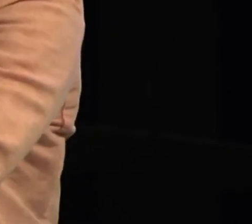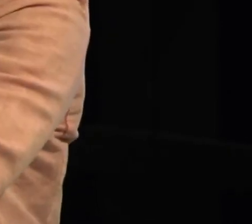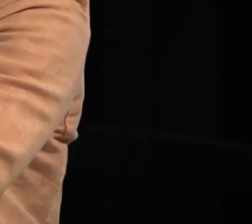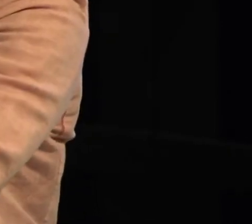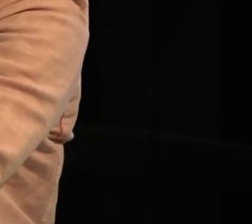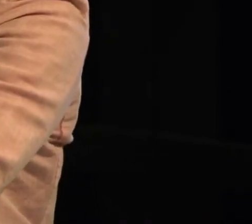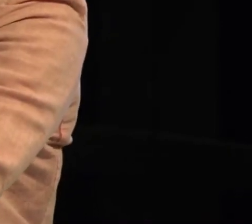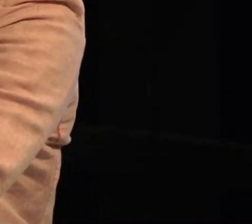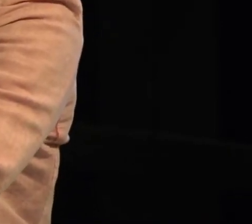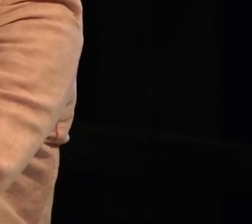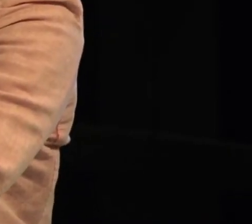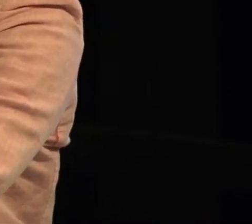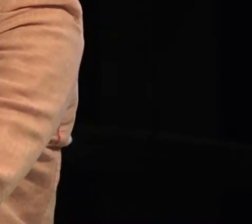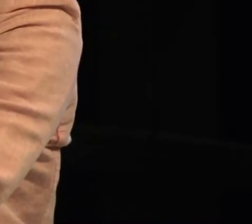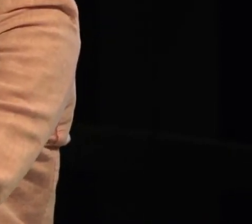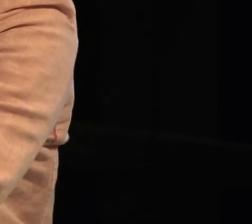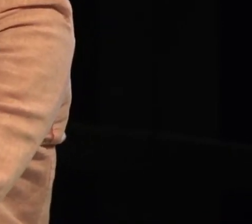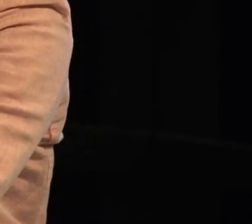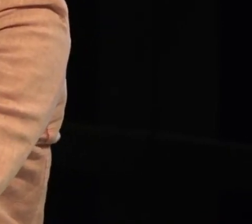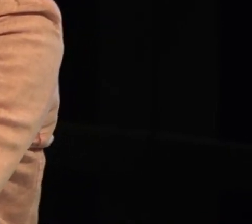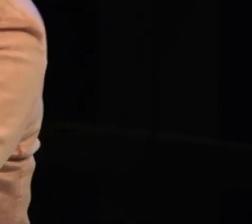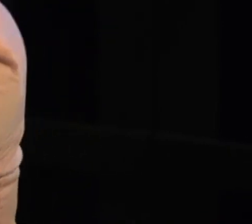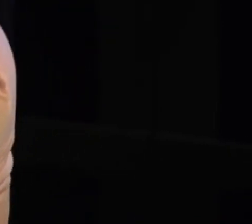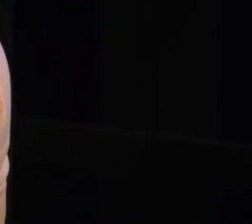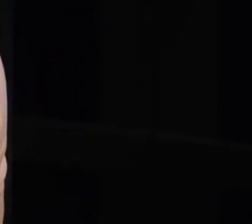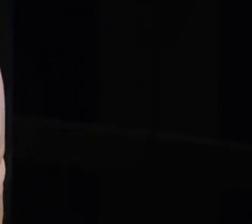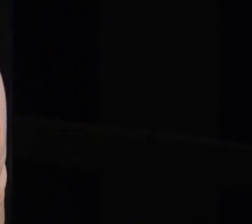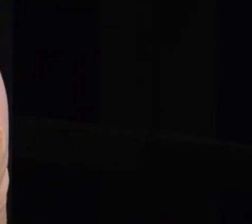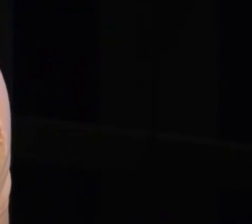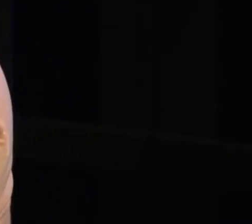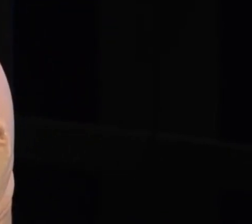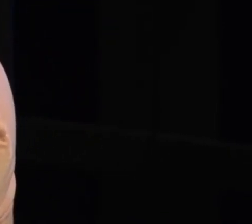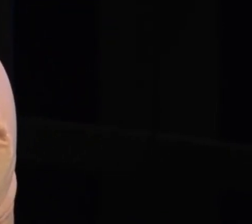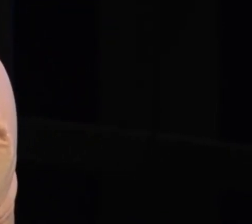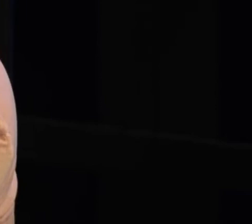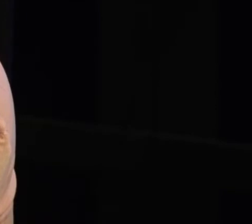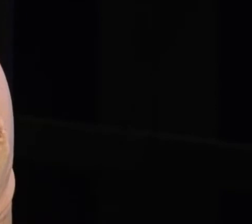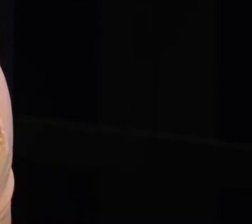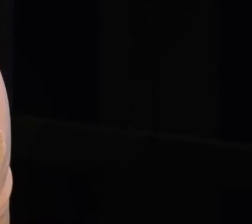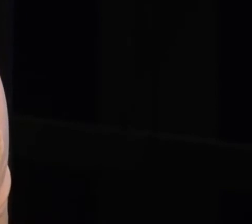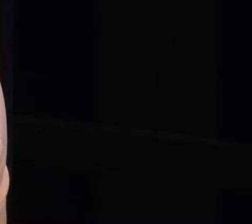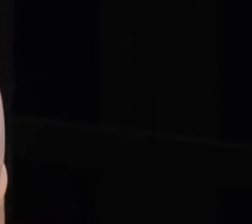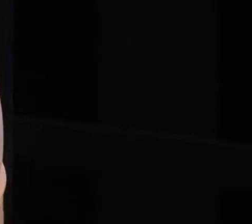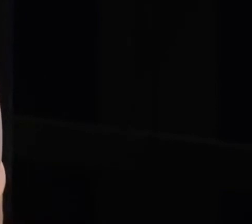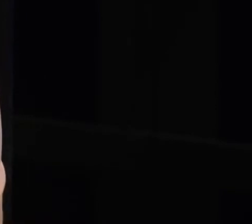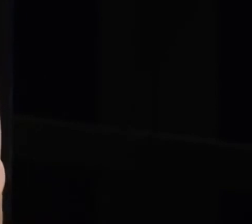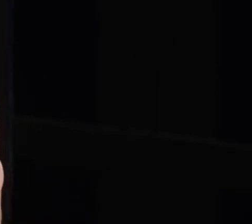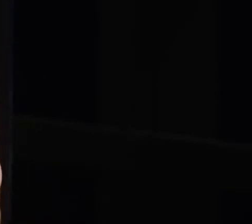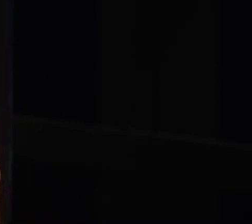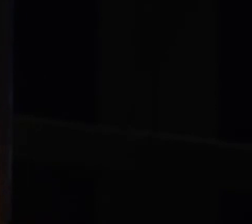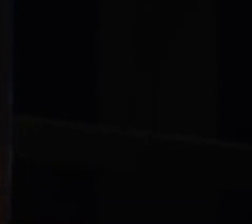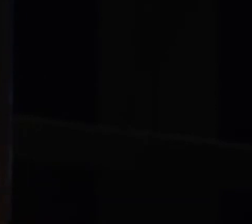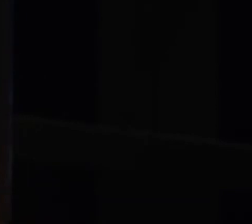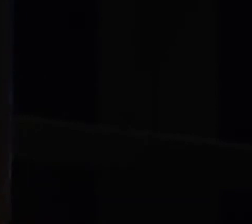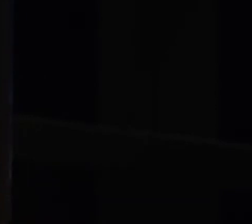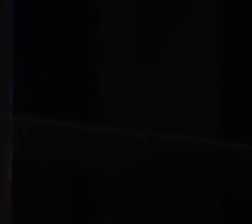And there were all these disclaimers. But I don't say that in a way that's like. I felt like your disclaimers made you approach it with